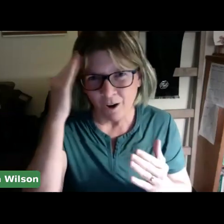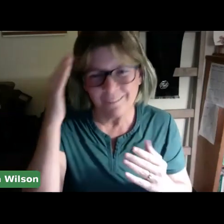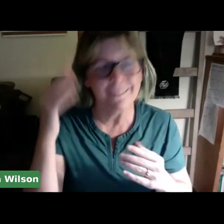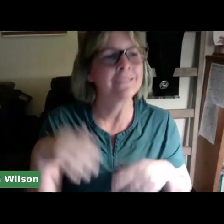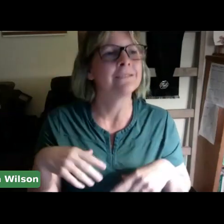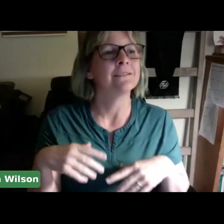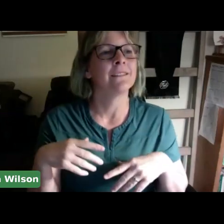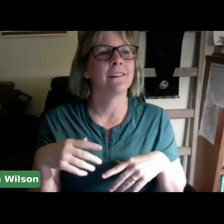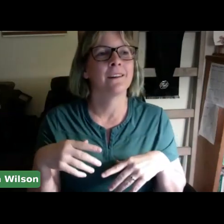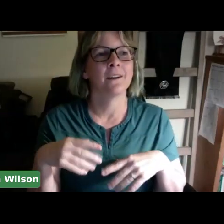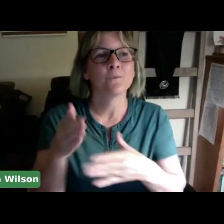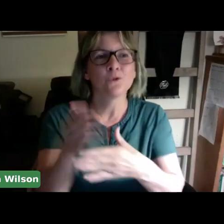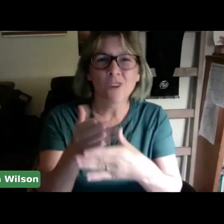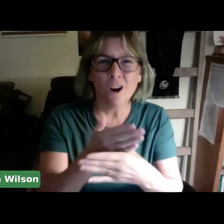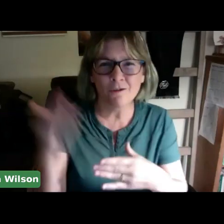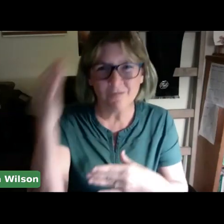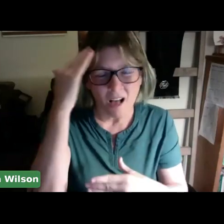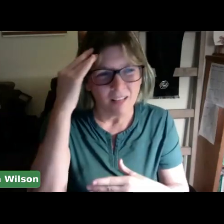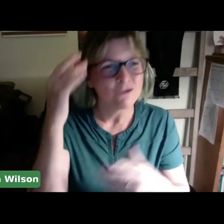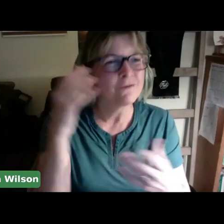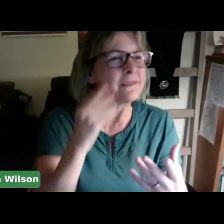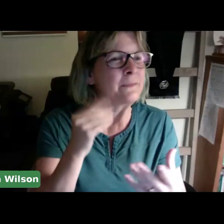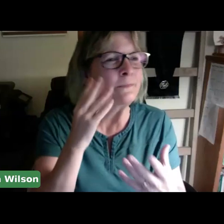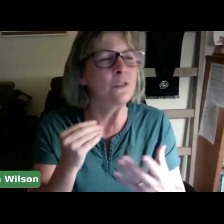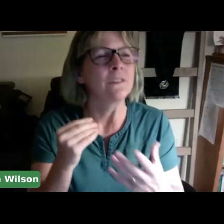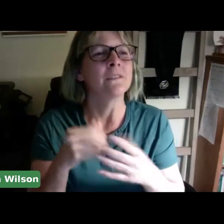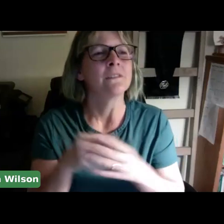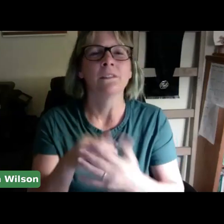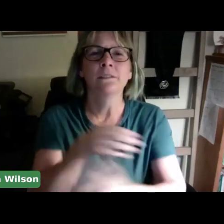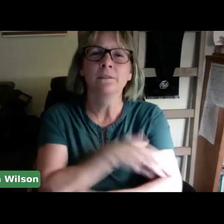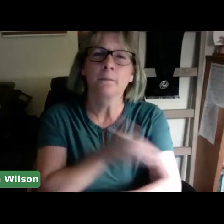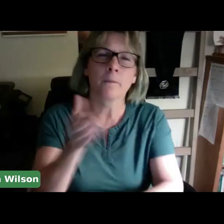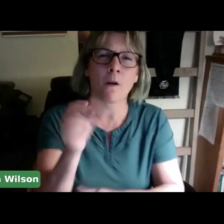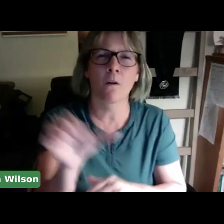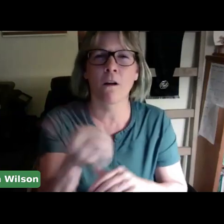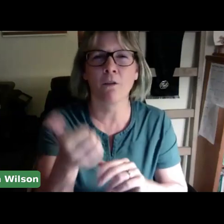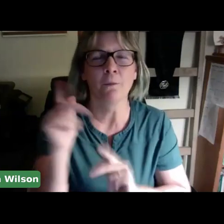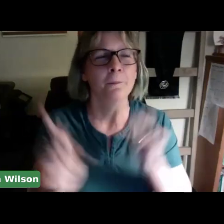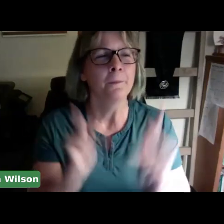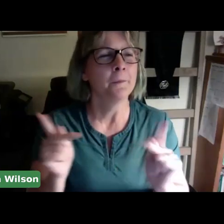And really helps to raise more awareness out in the field, share knowledge. And of the